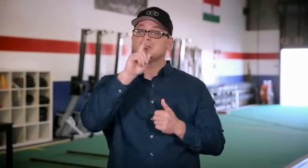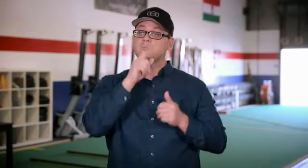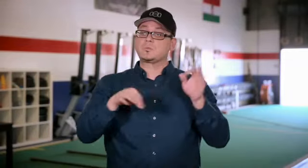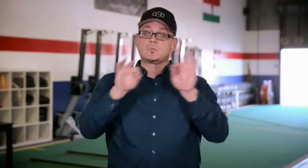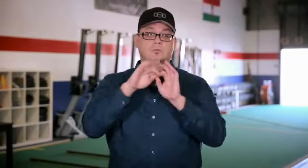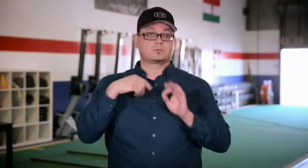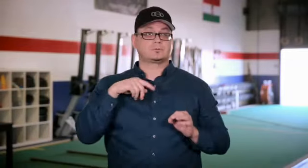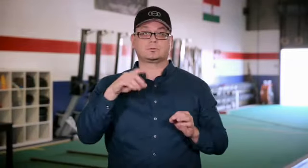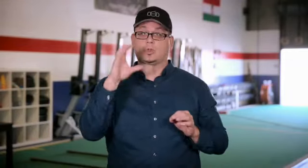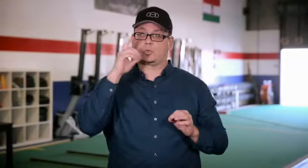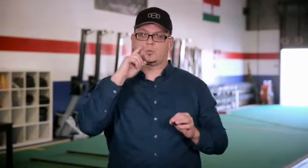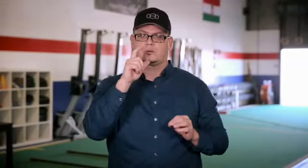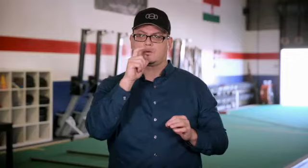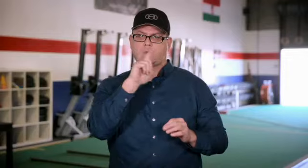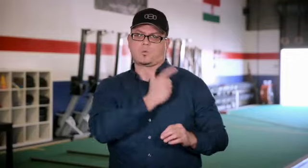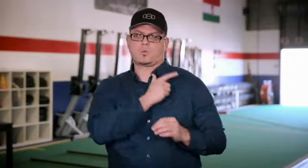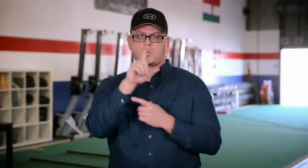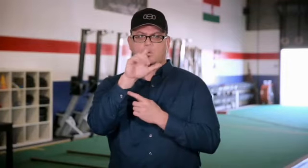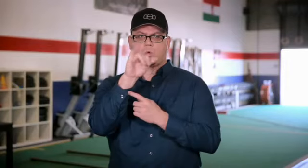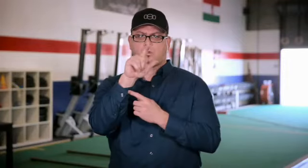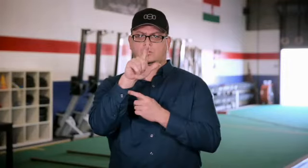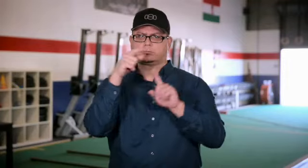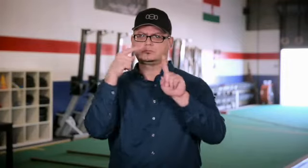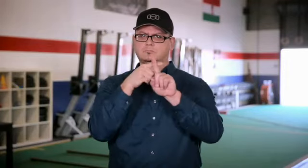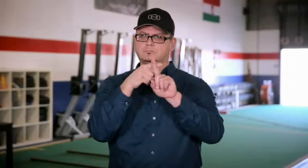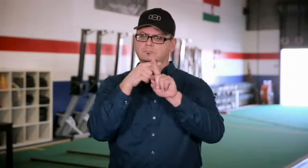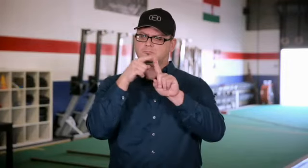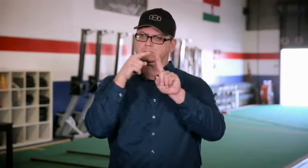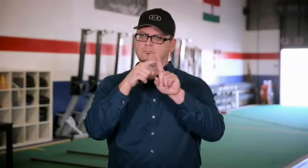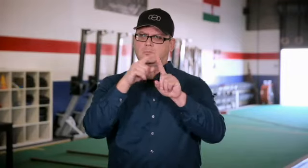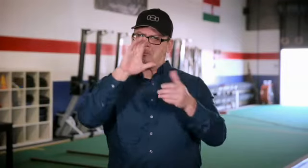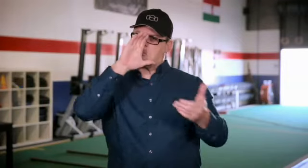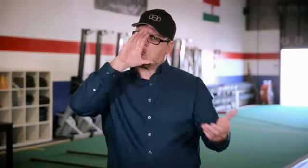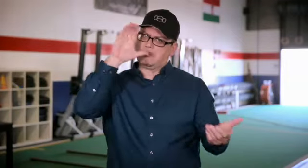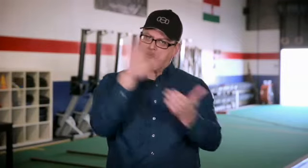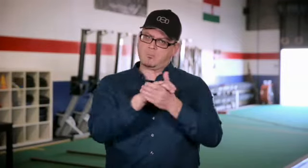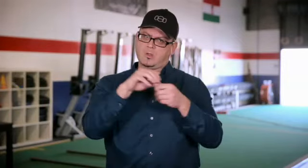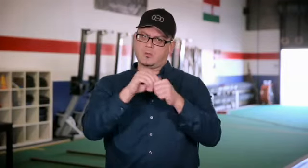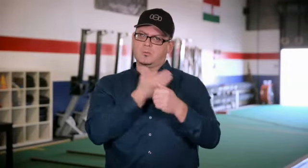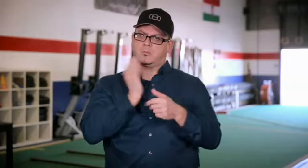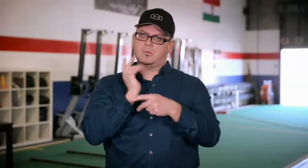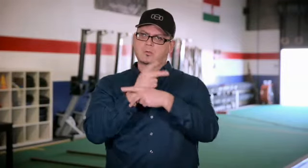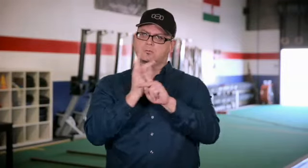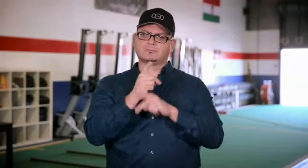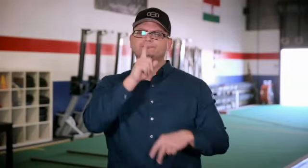Another important trait I look for is loyalty. They have to believe in our product.